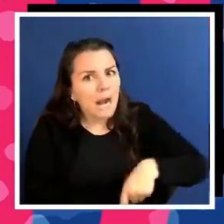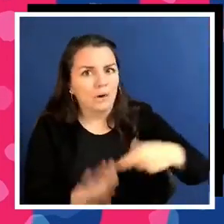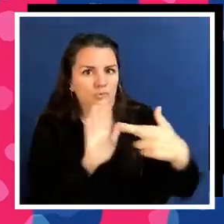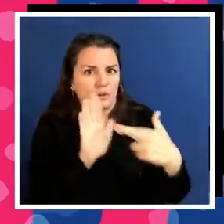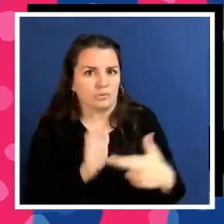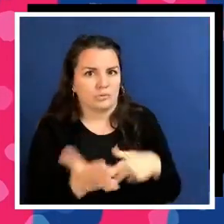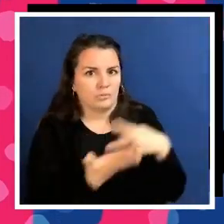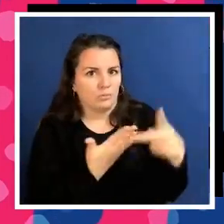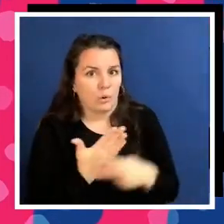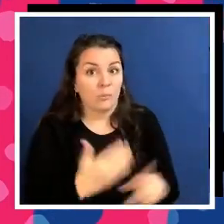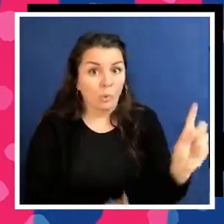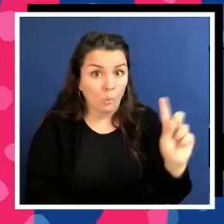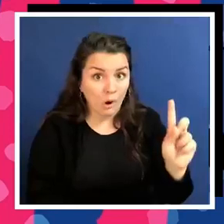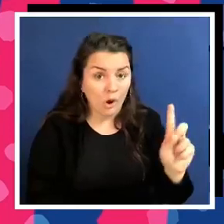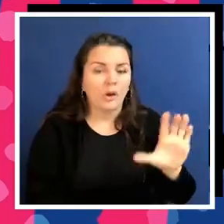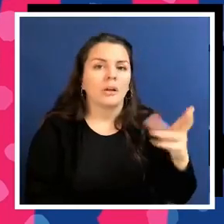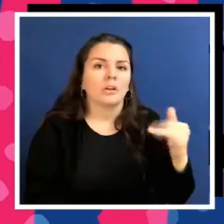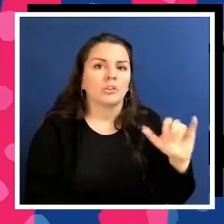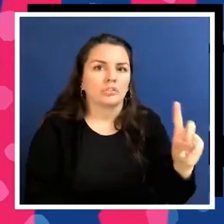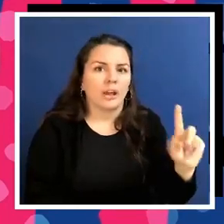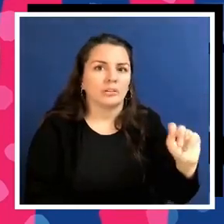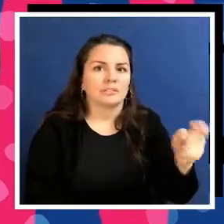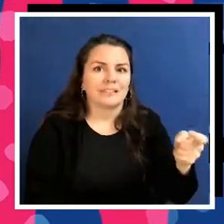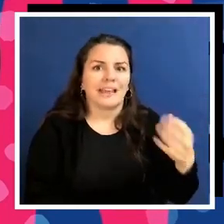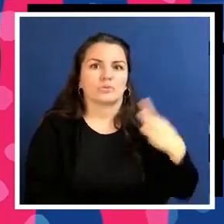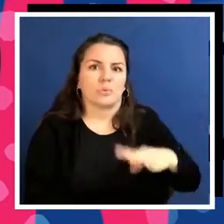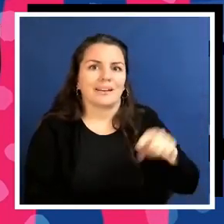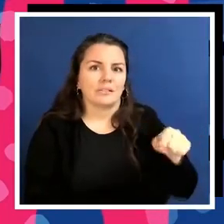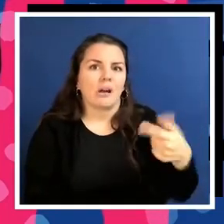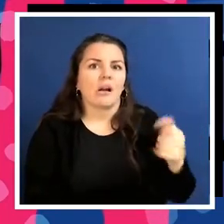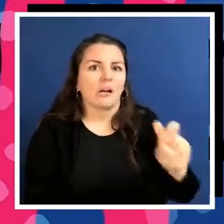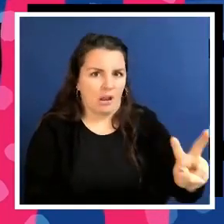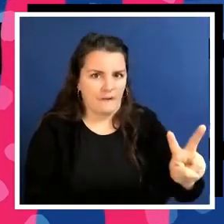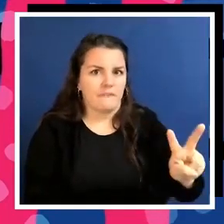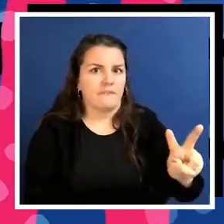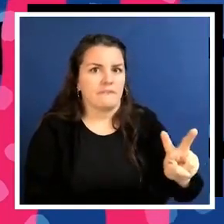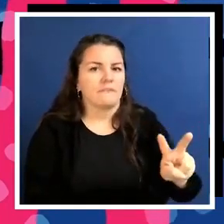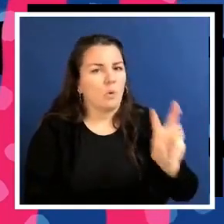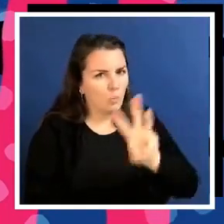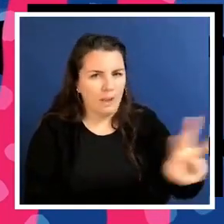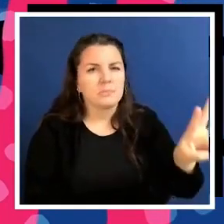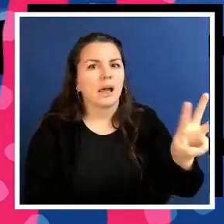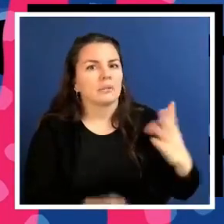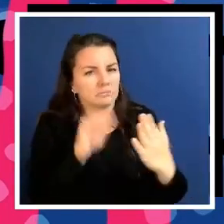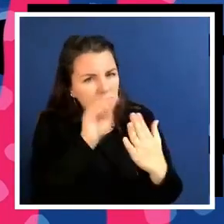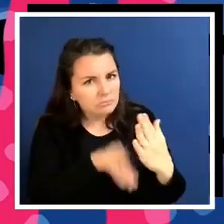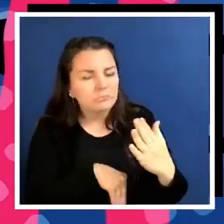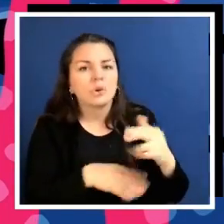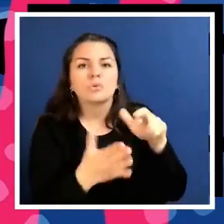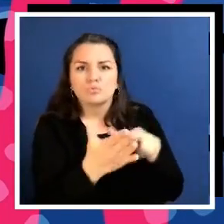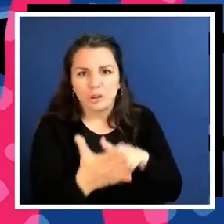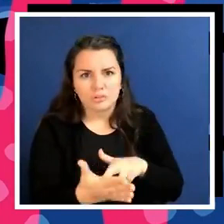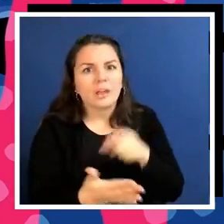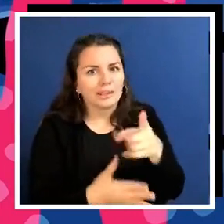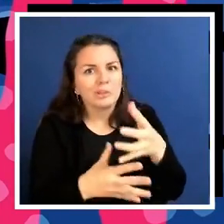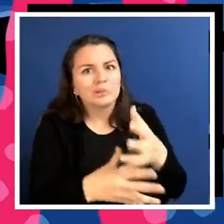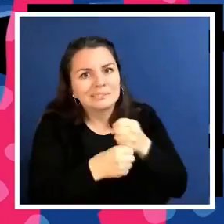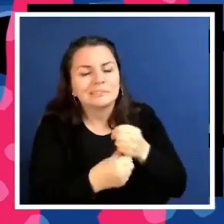GET A STIMULUS CHECK AT ANY POINT YOU NEED TO GO AND SIGN UP FOR THIS PROGRAM.